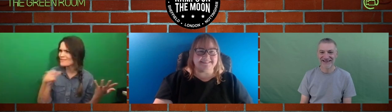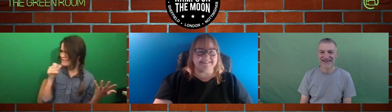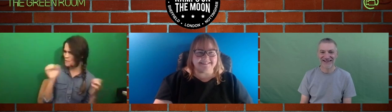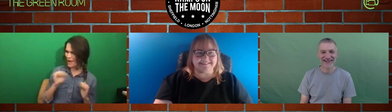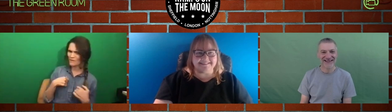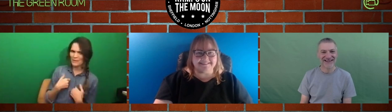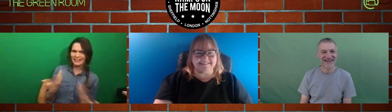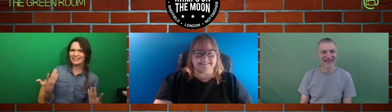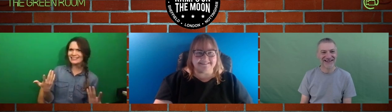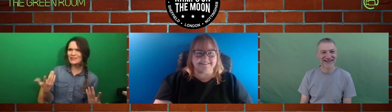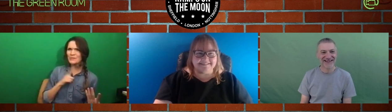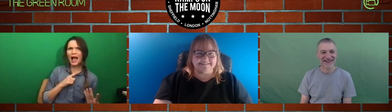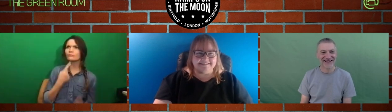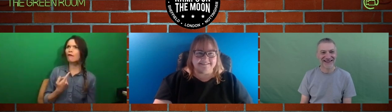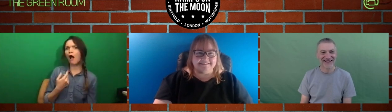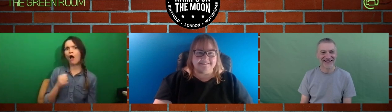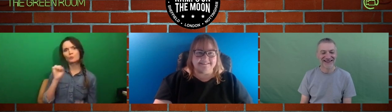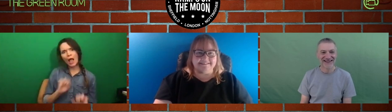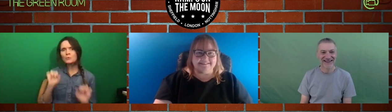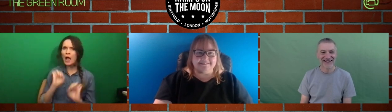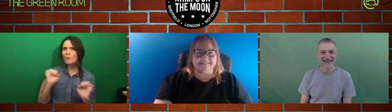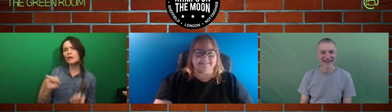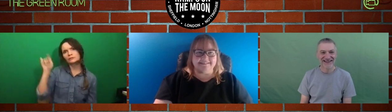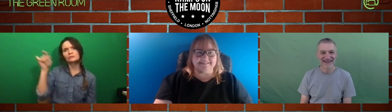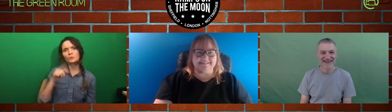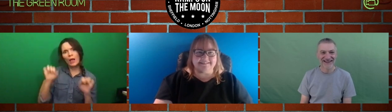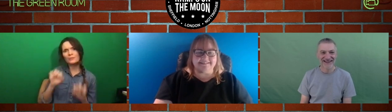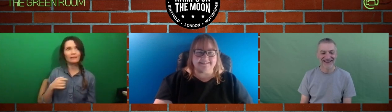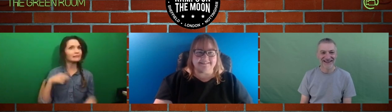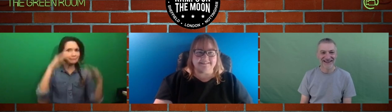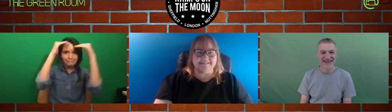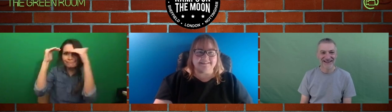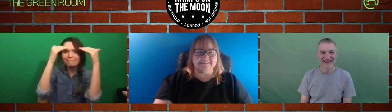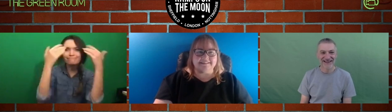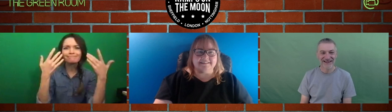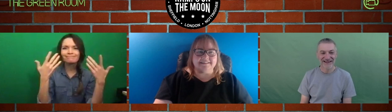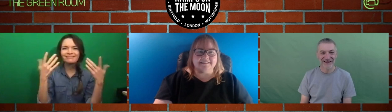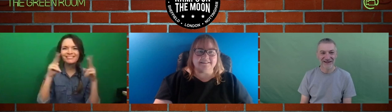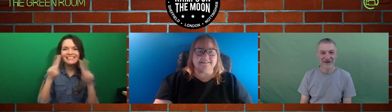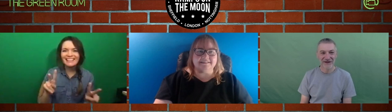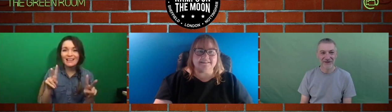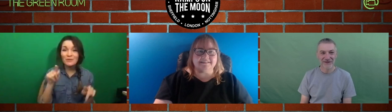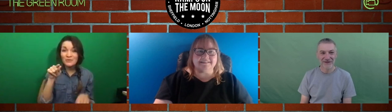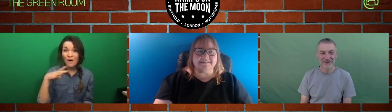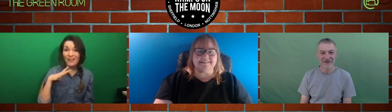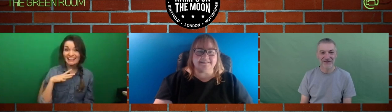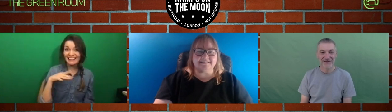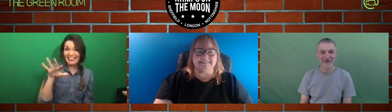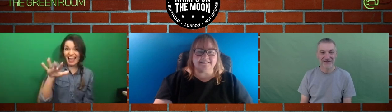people keep saying that she's waiting for me? But I can't see her and you were on already waiting behind the